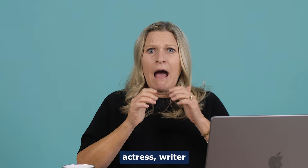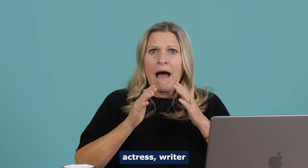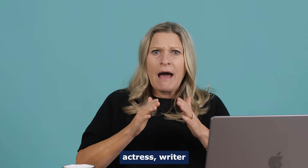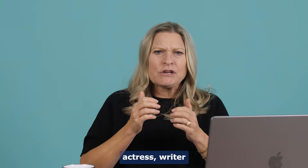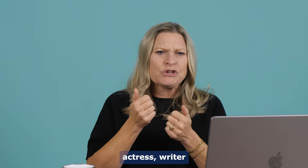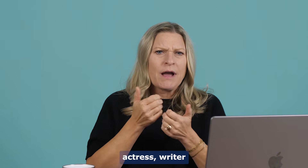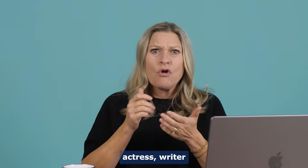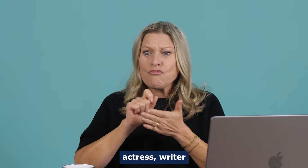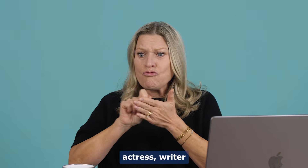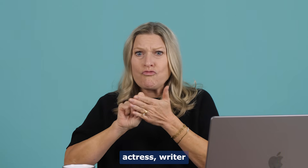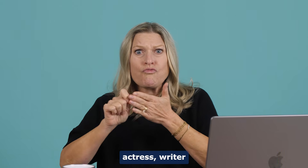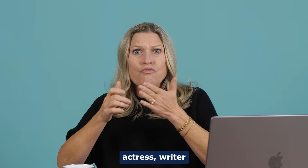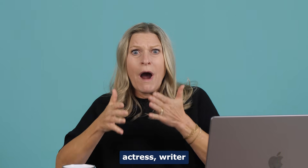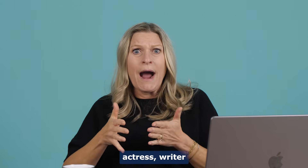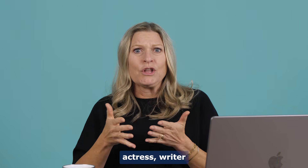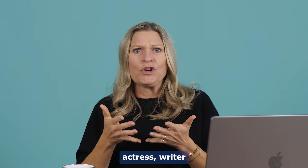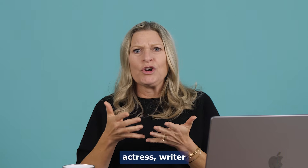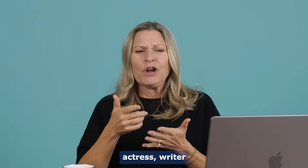actress, writer